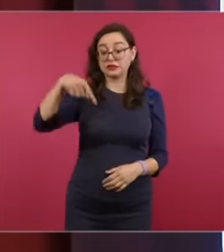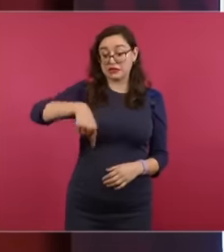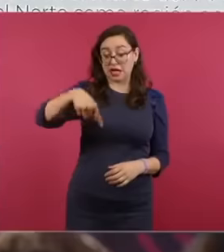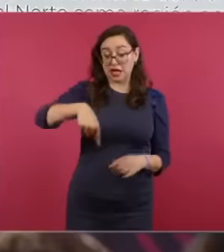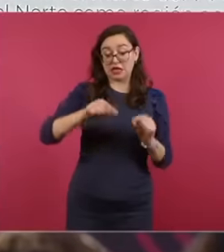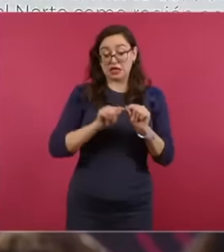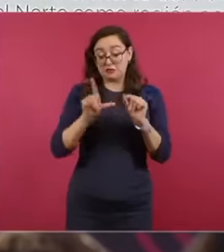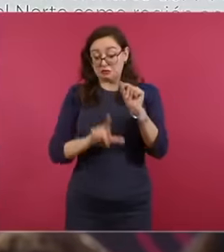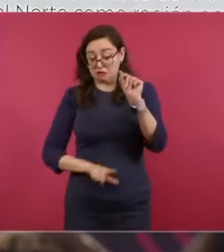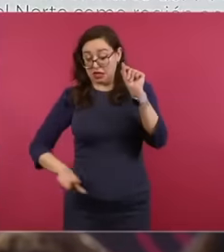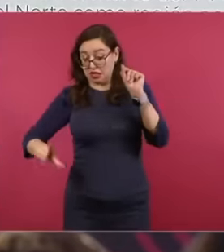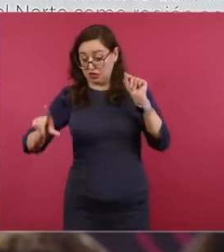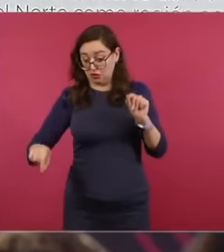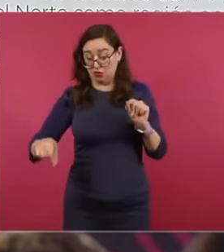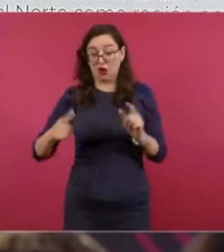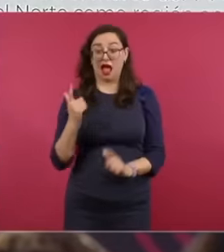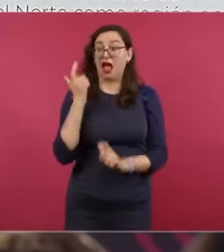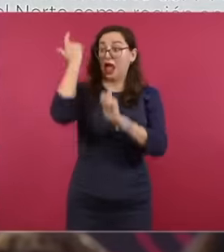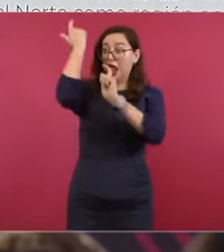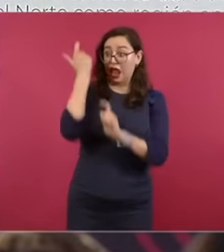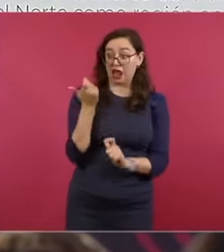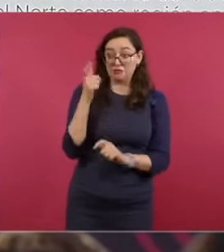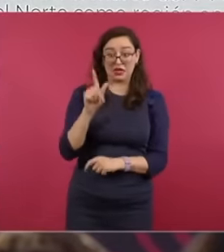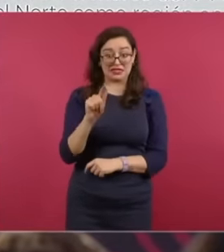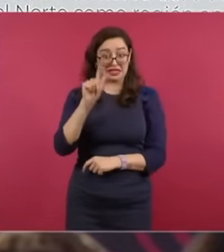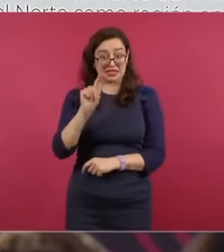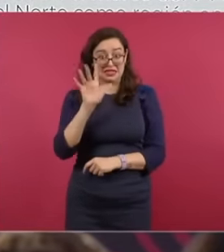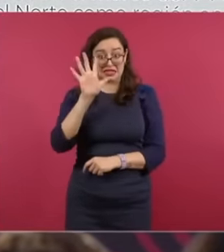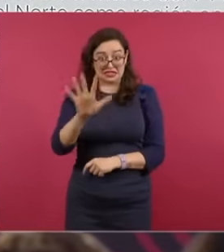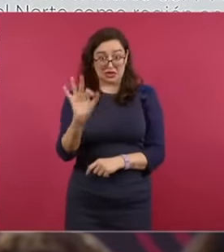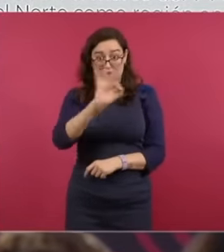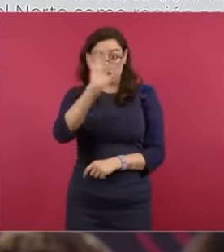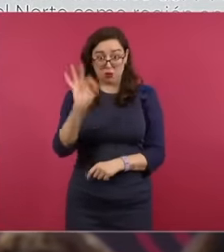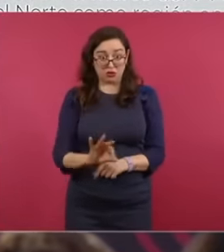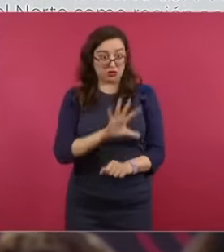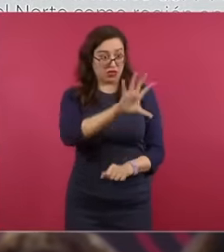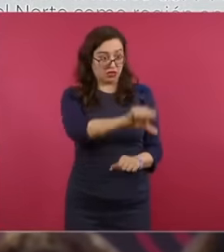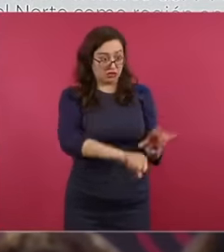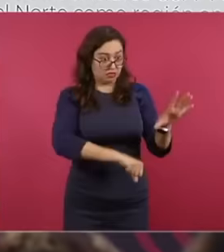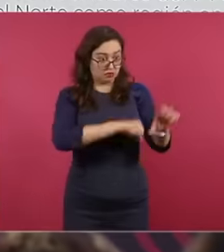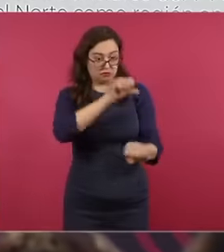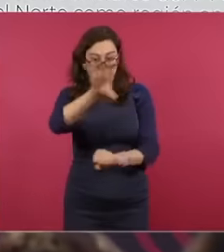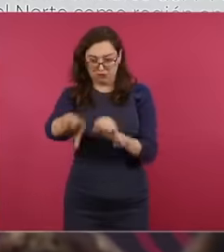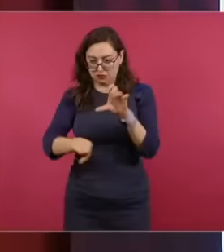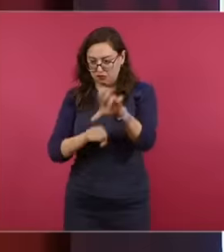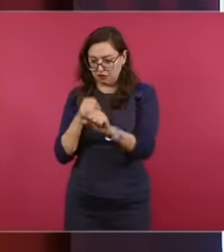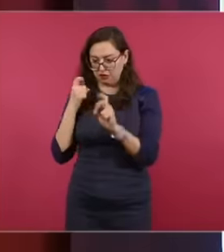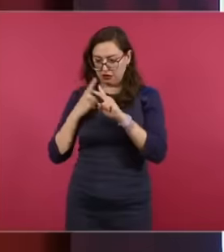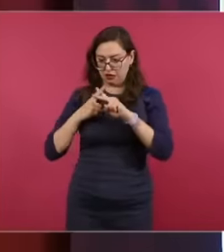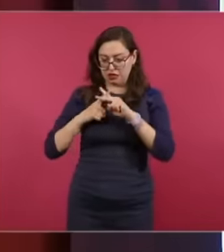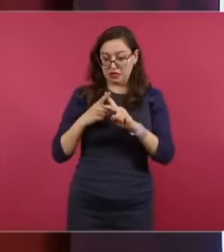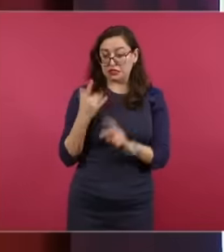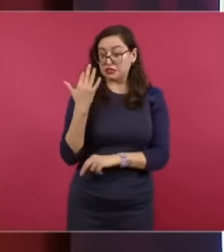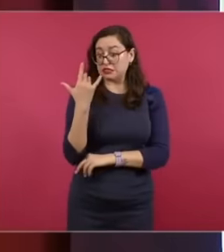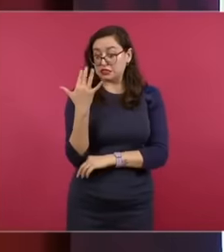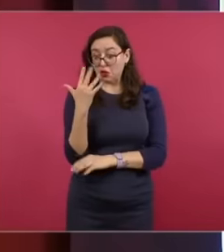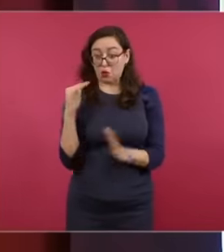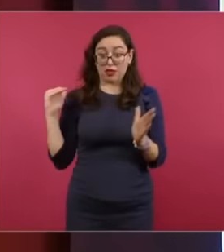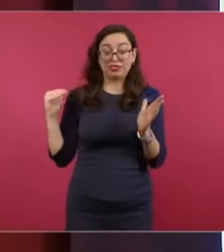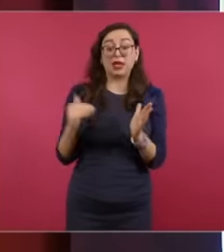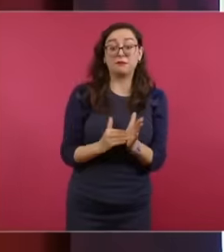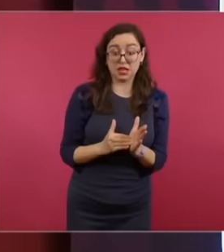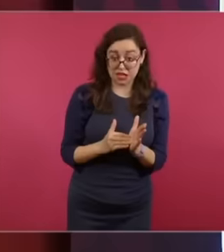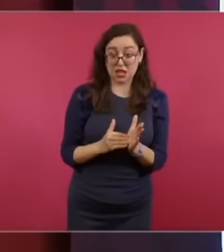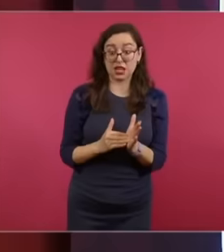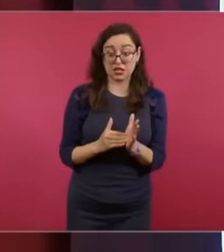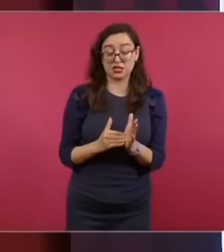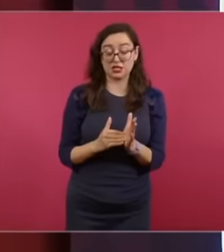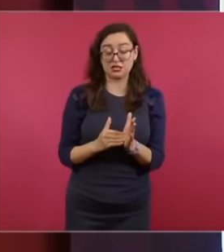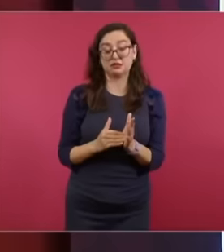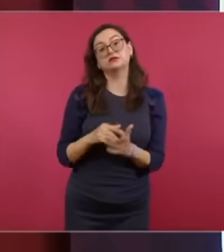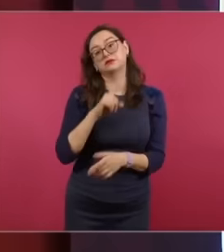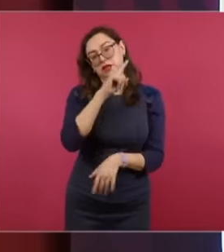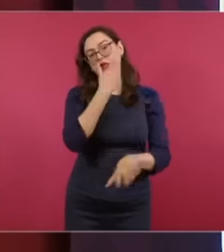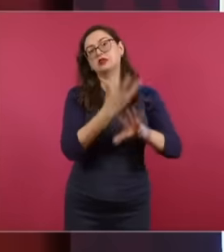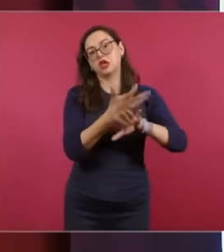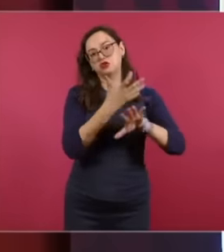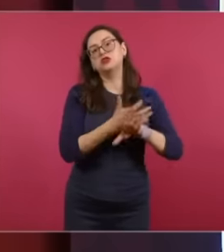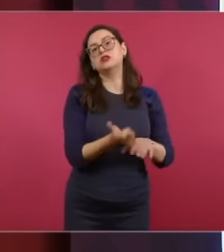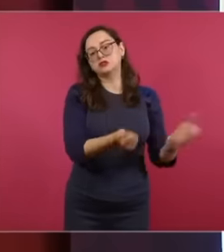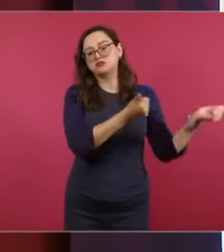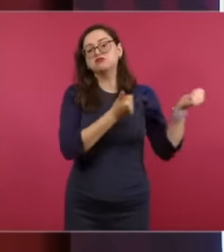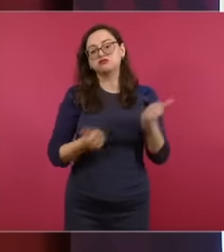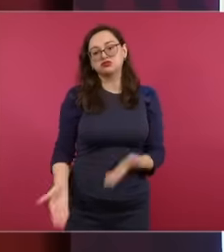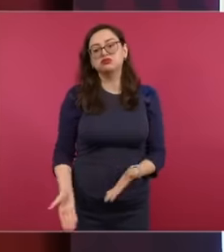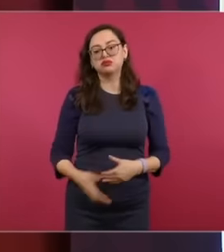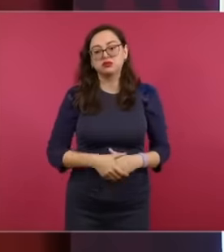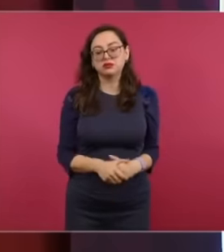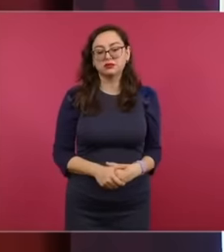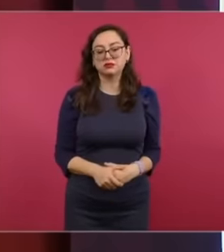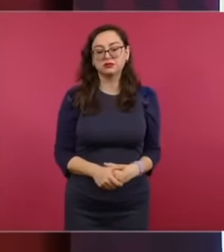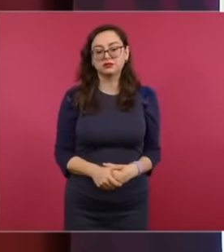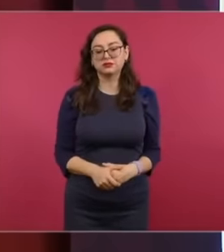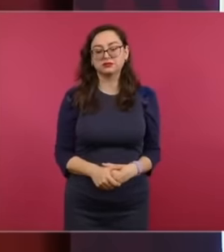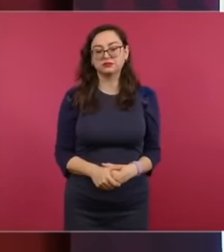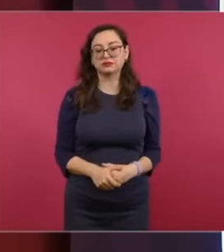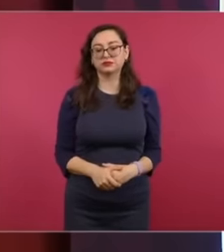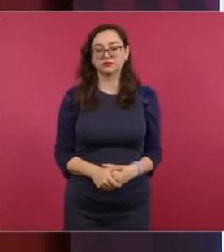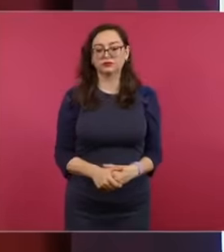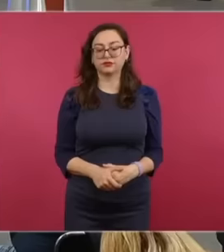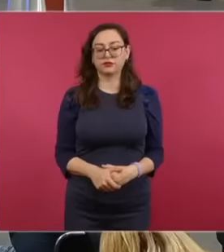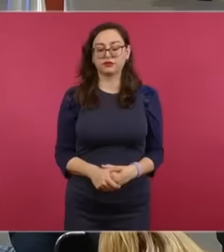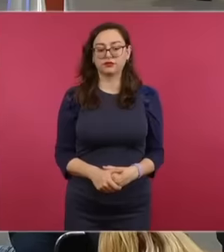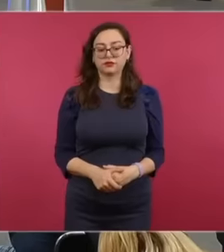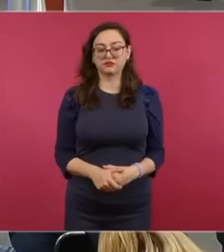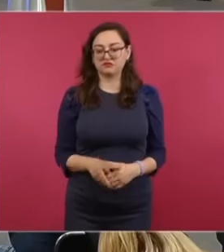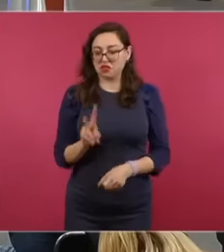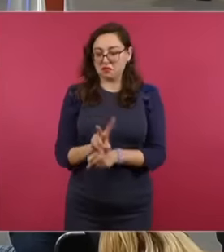our government Almost 500,000 weapons 75 percent come from the United States and are smuggled in.